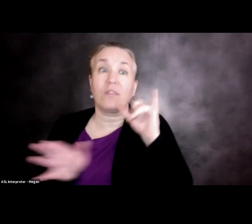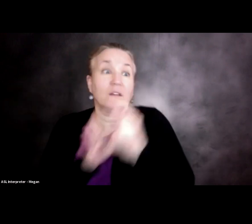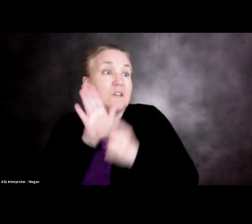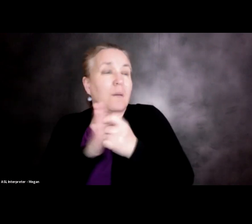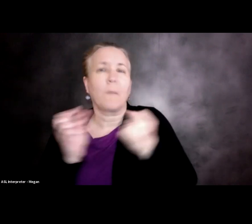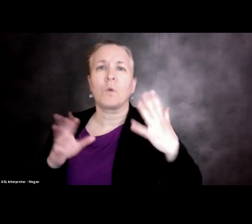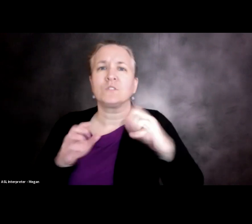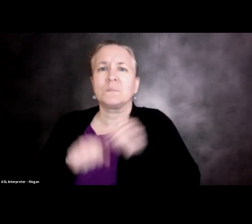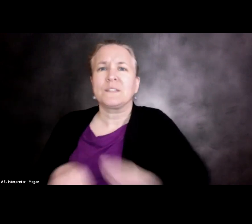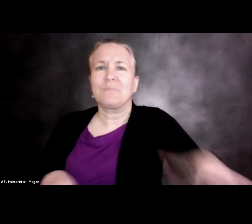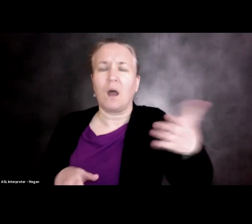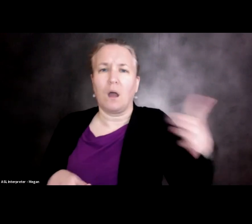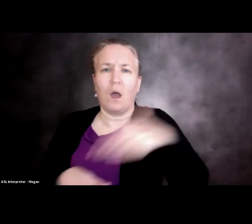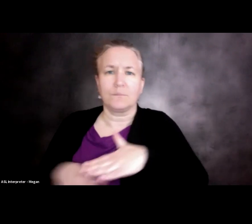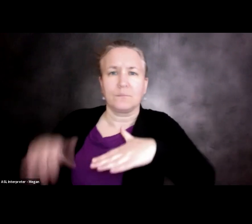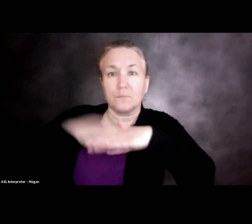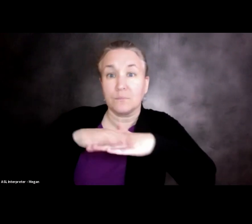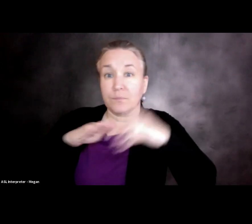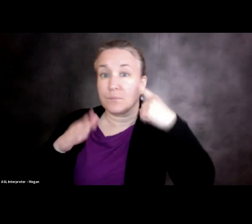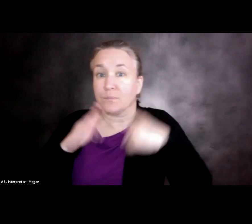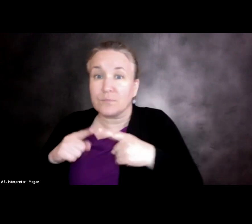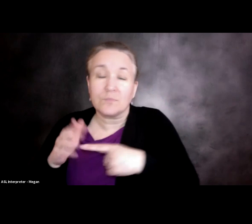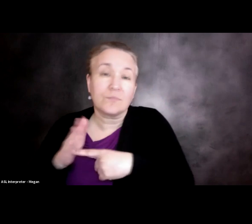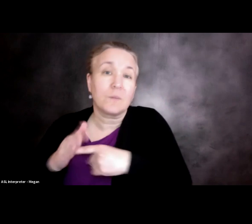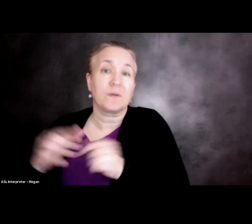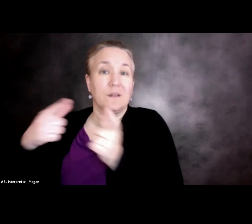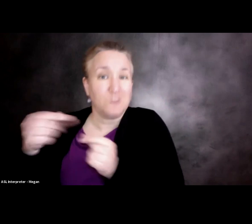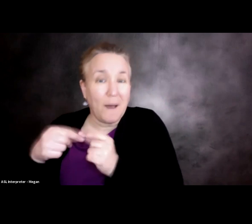Japan's empire, the Qing empire in China,